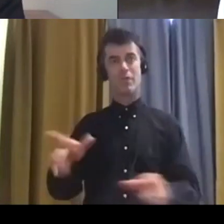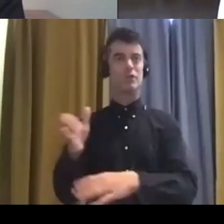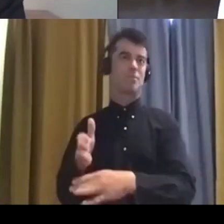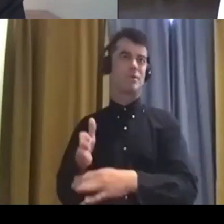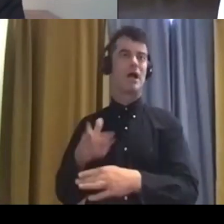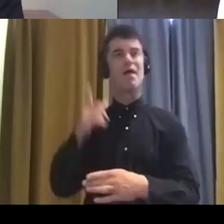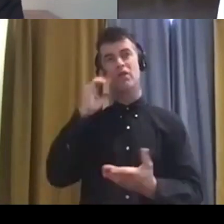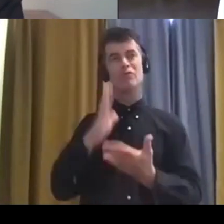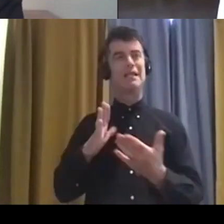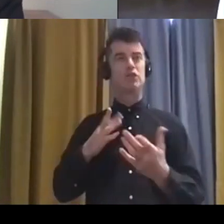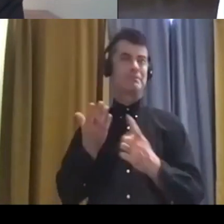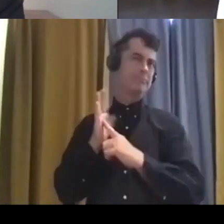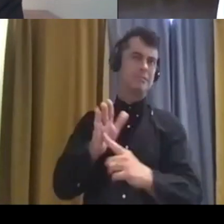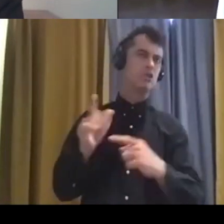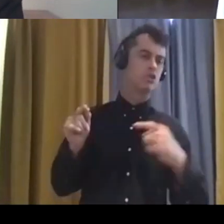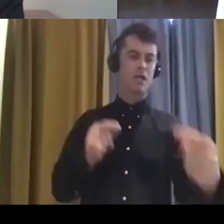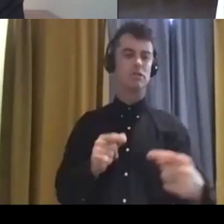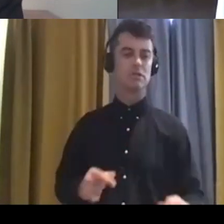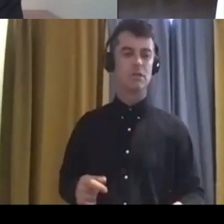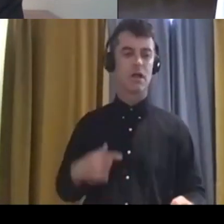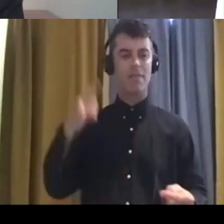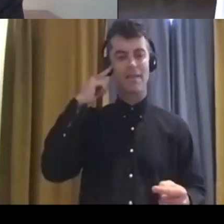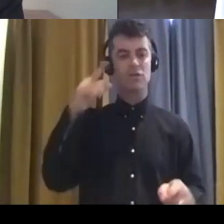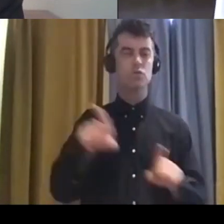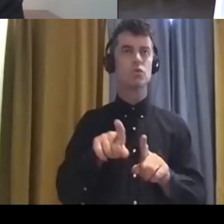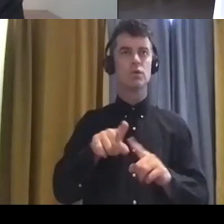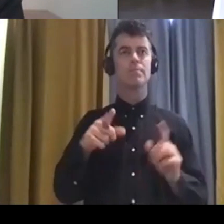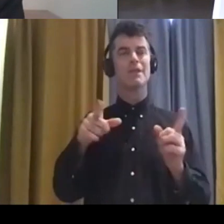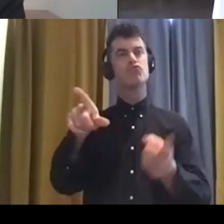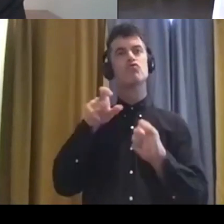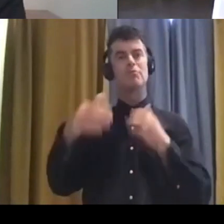to be challenged so so I think it is also recruitment processes that need to change.